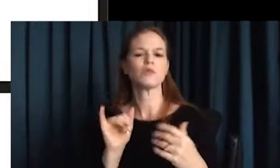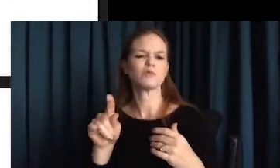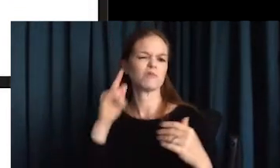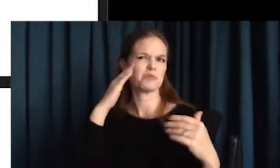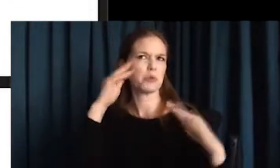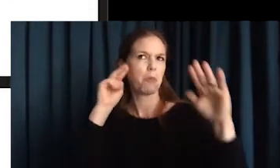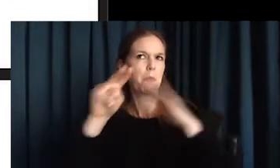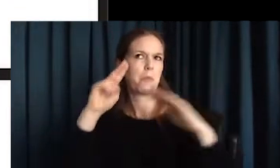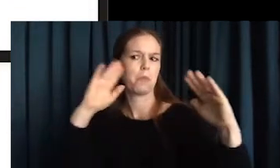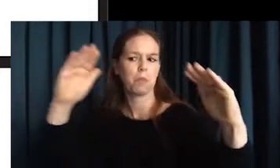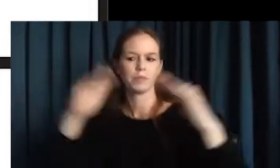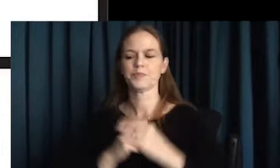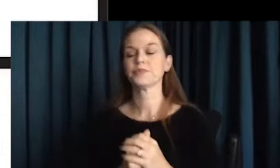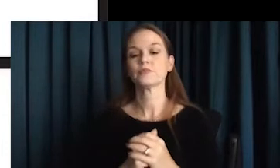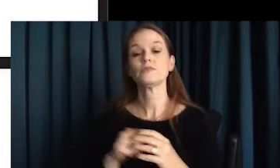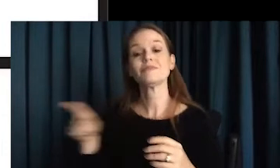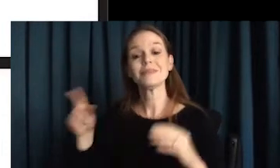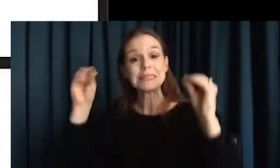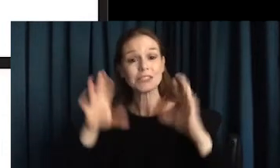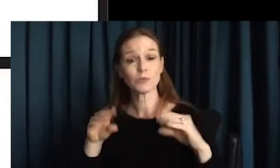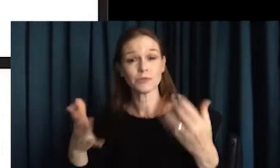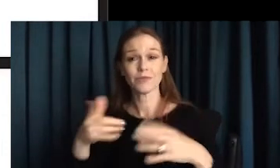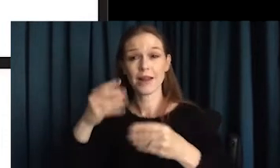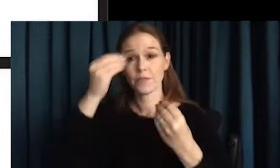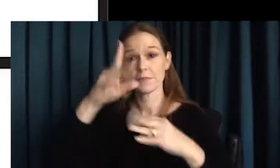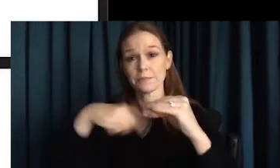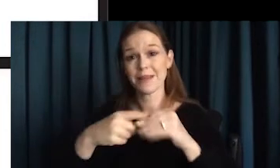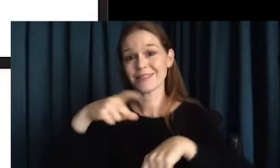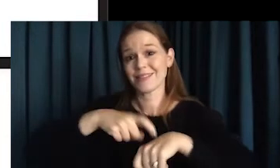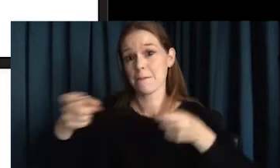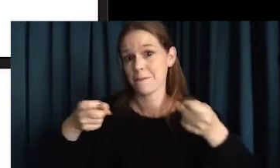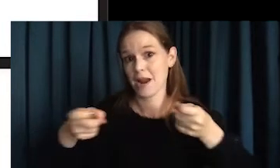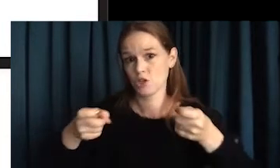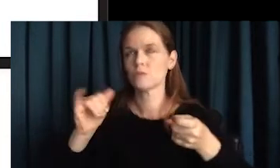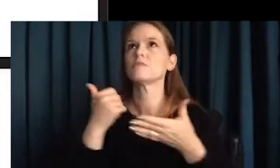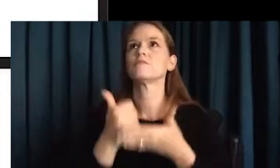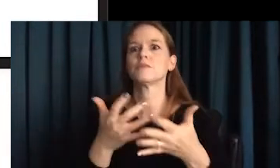This professor provides information about time management, which is really helpful. He tells you how much time you should